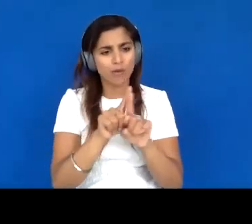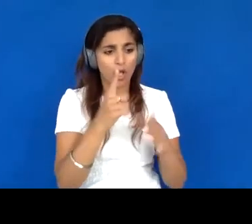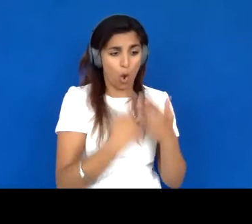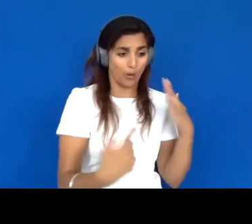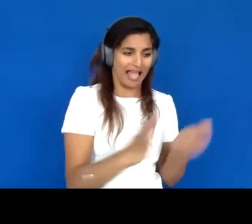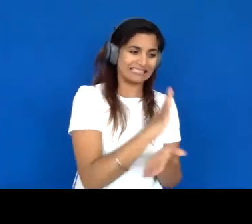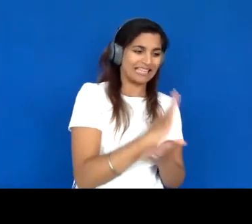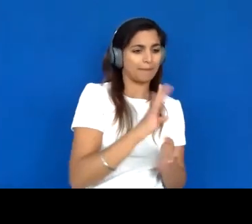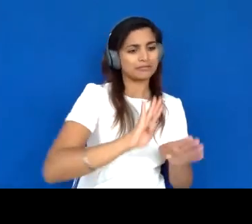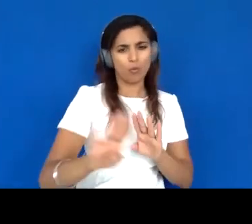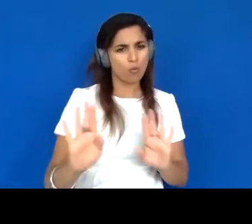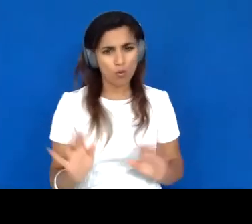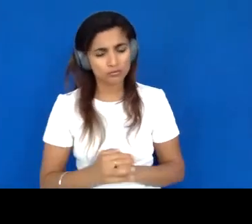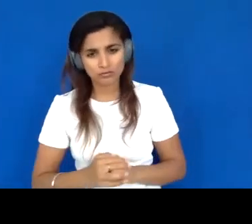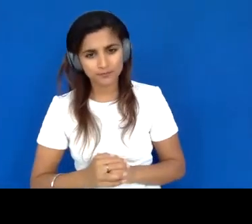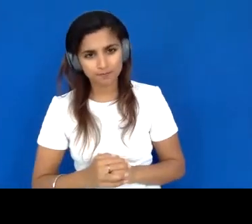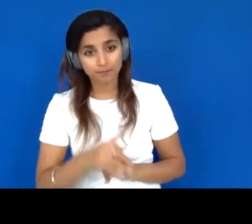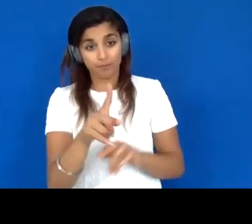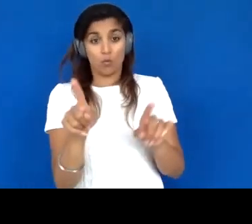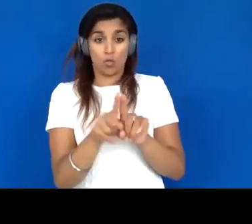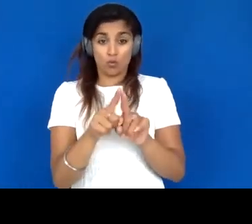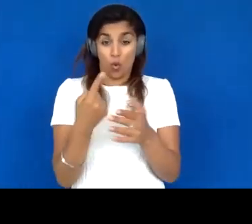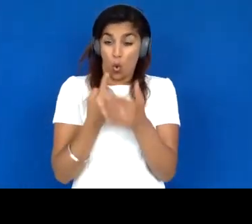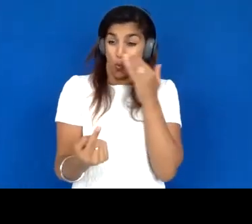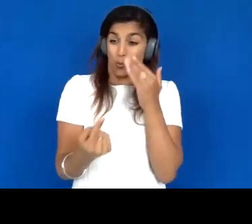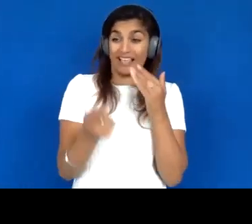not just female athletes who are failed here by Channel Four's 2012 and 2016